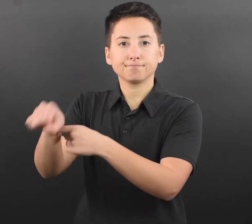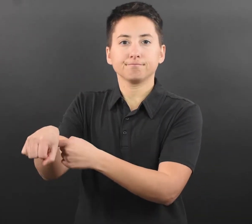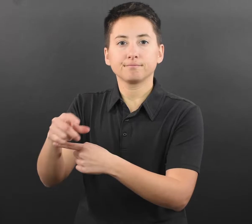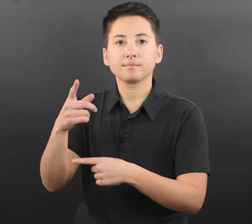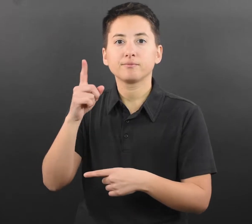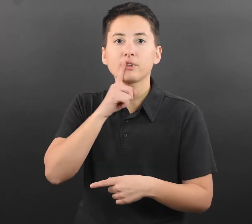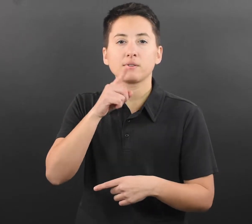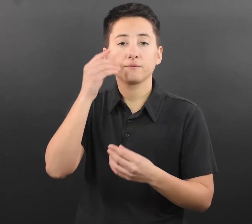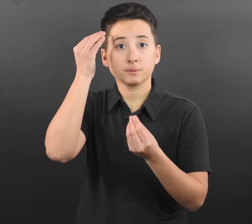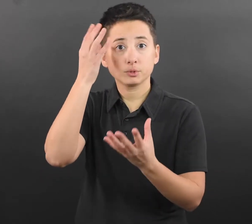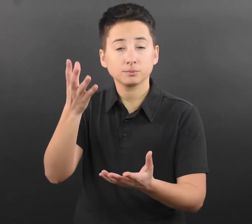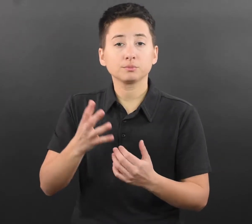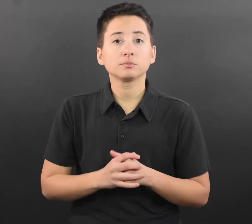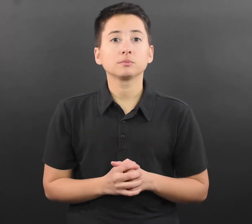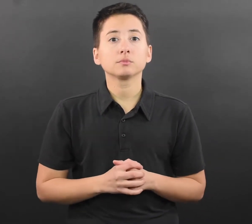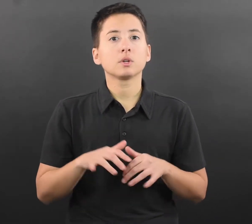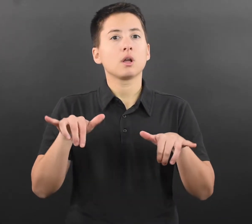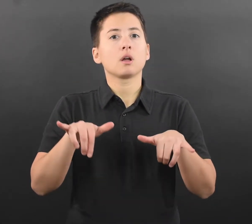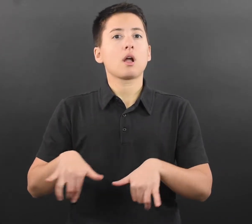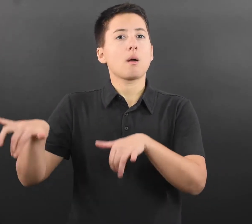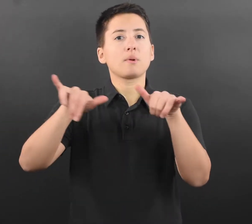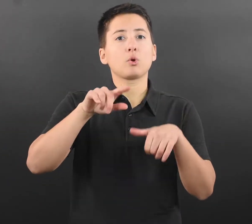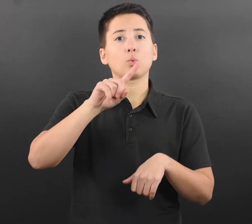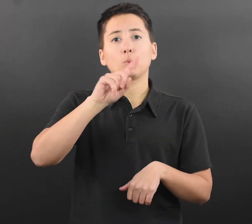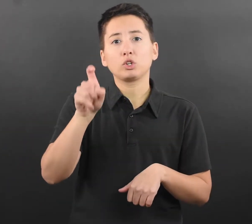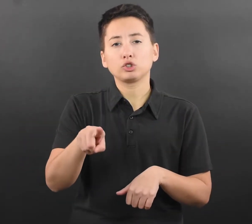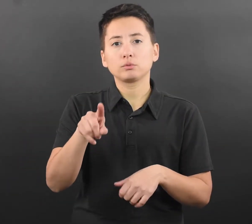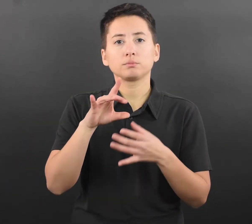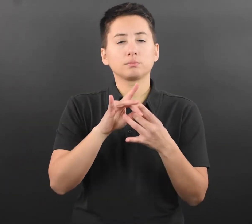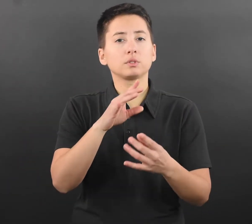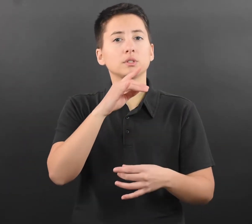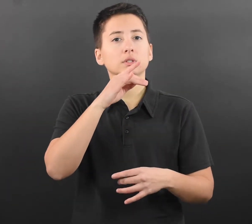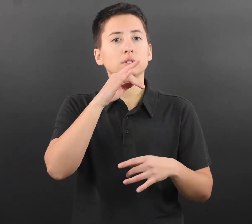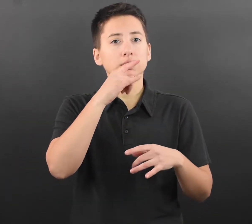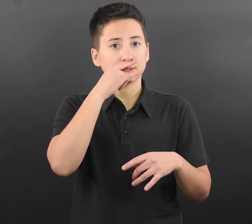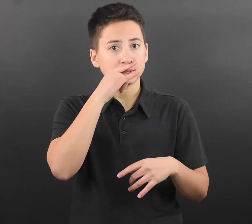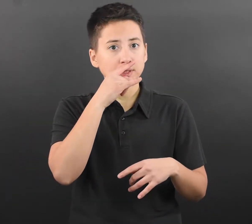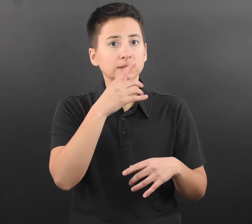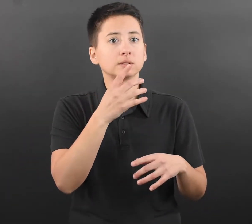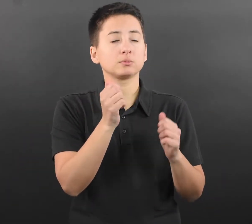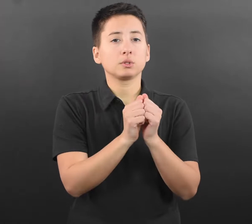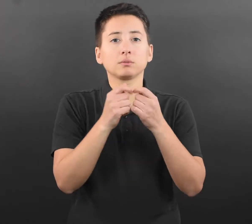that addresses potential questions parents might have around masks for children.